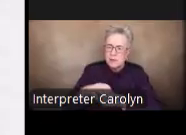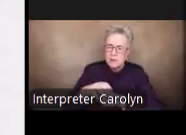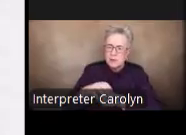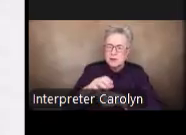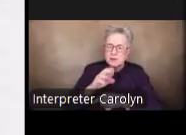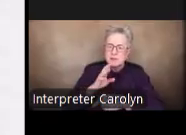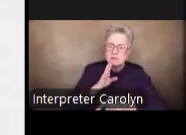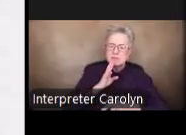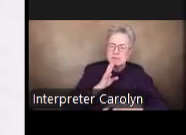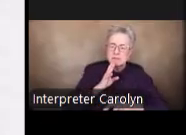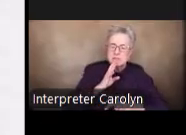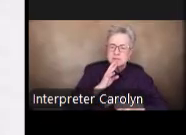all be the same.